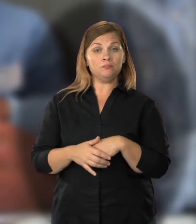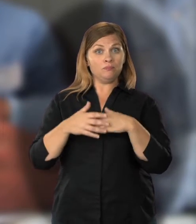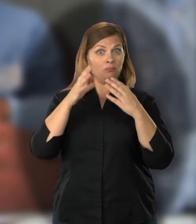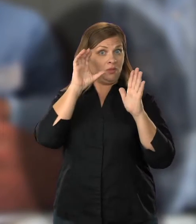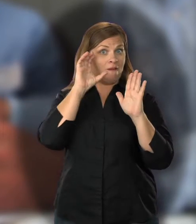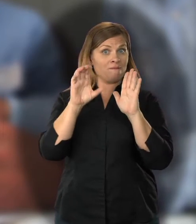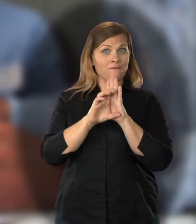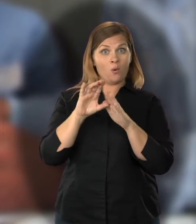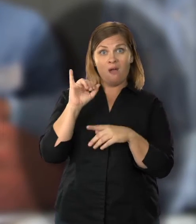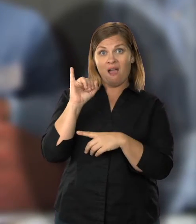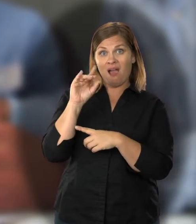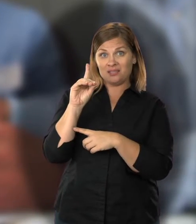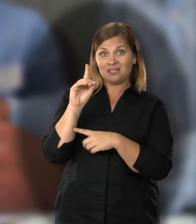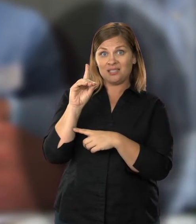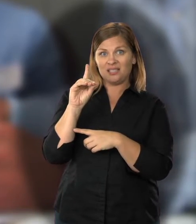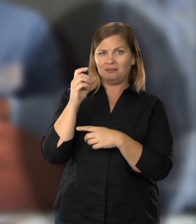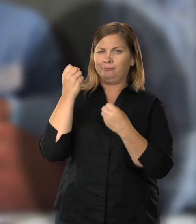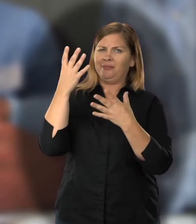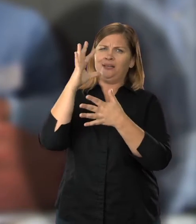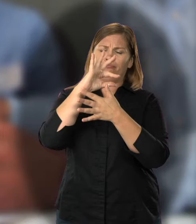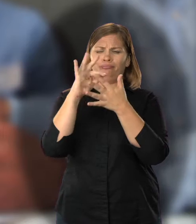and a bill that shows your current address.